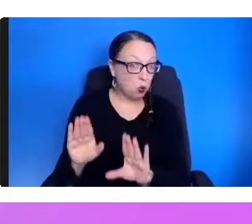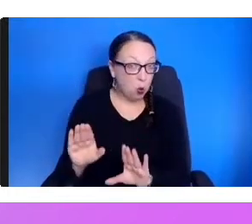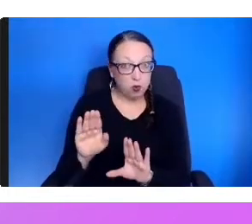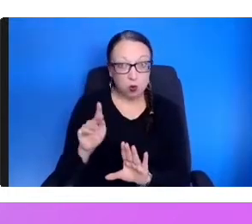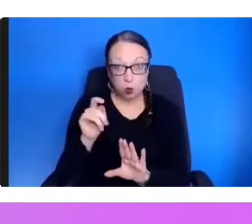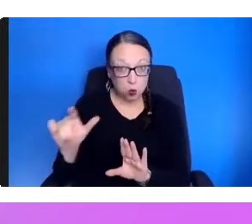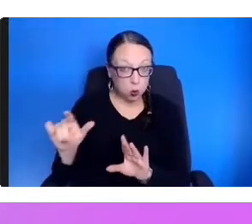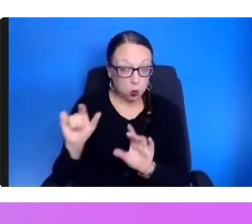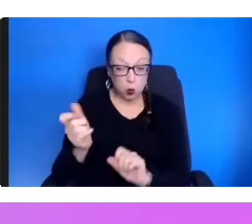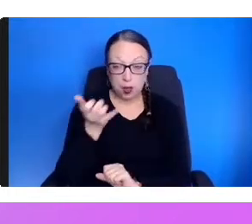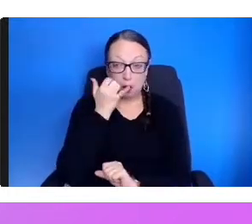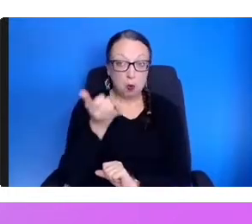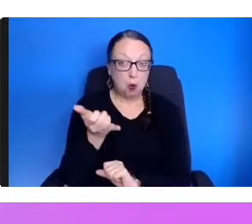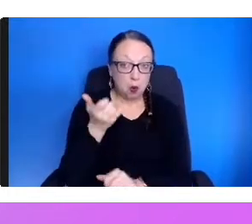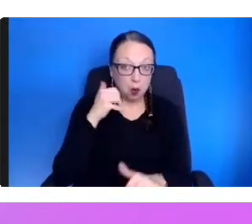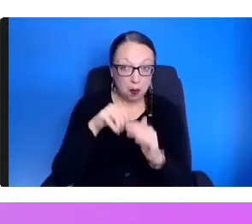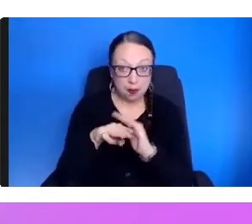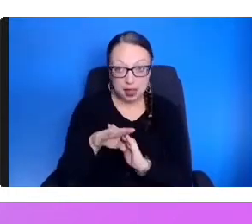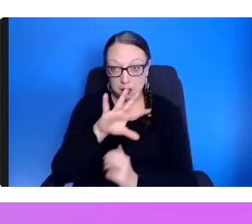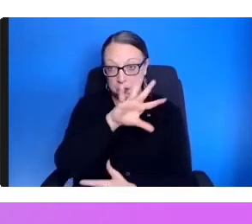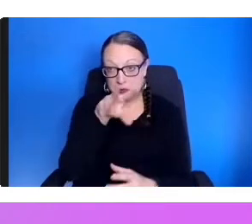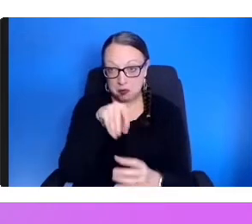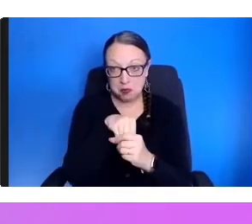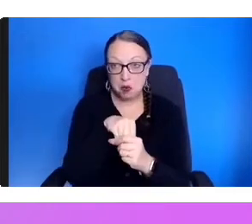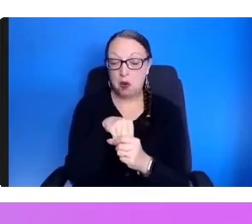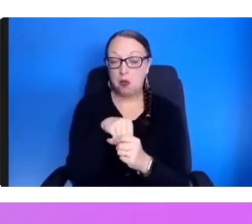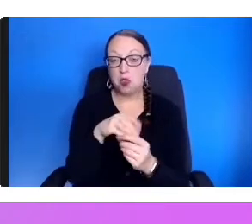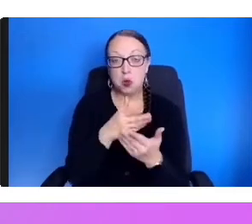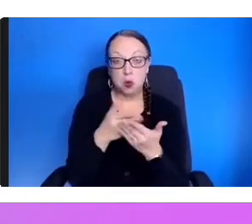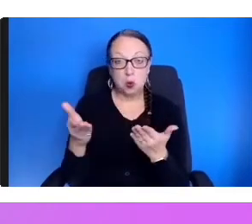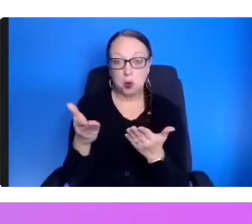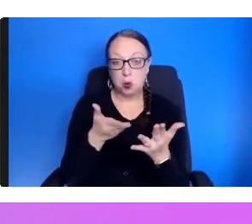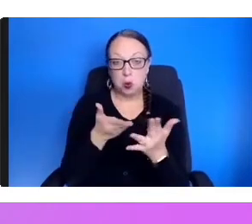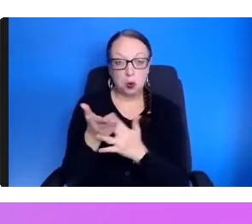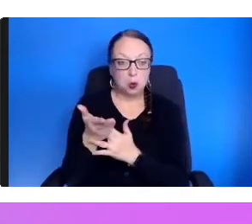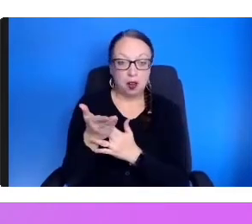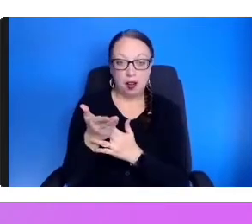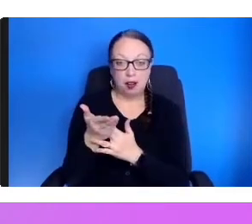as well as participate via the zoom call,